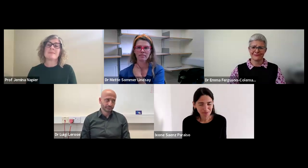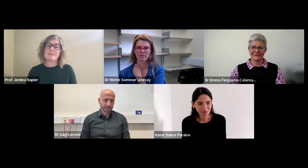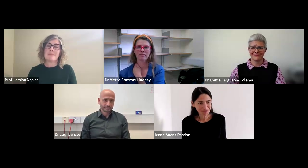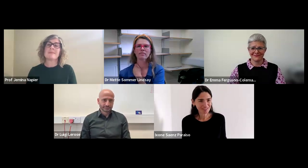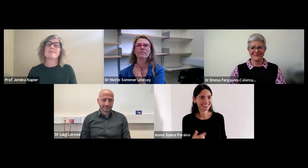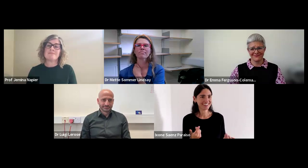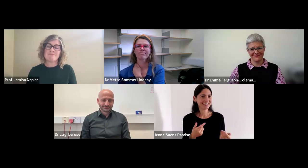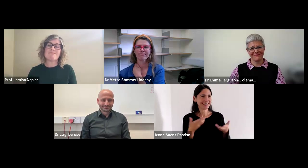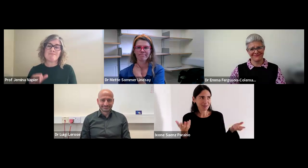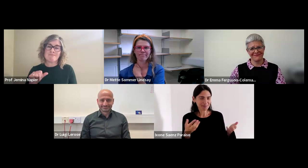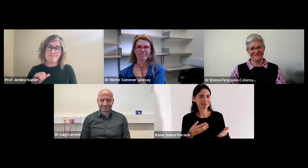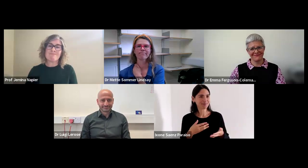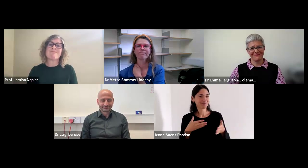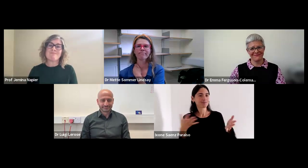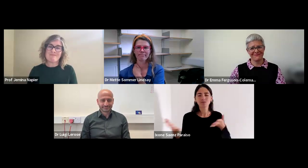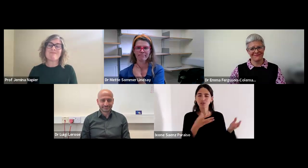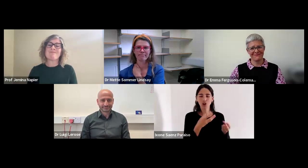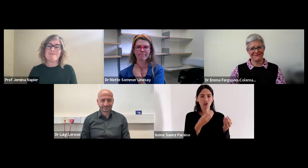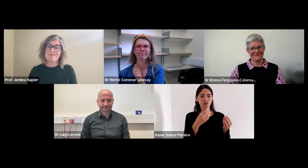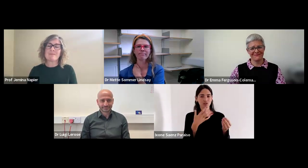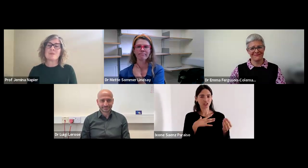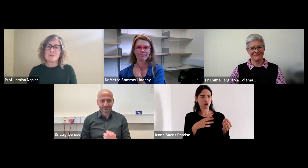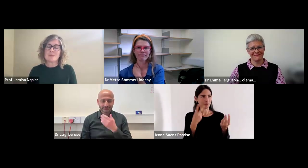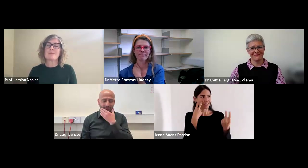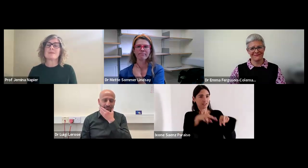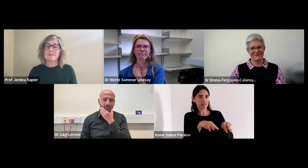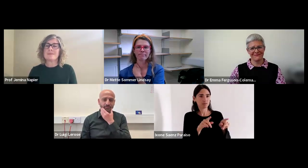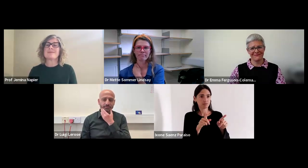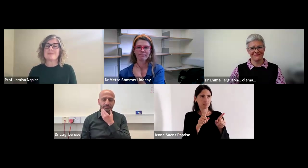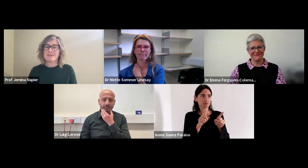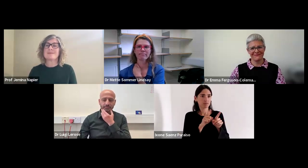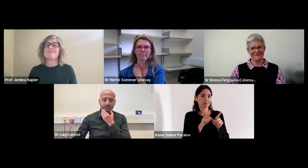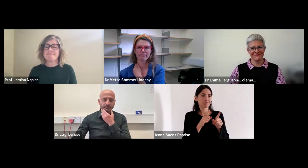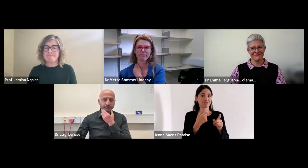the policy that says you can only apply for DSA if you've lived in the UK for three years. That's